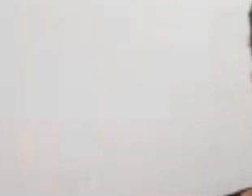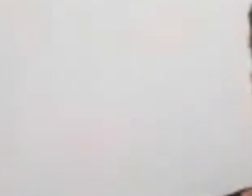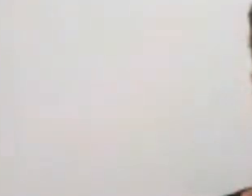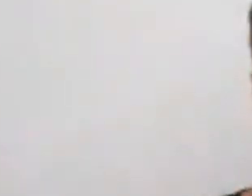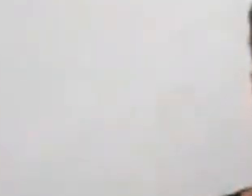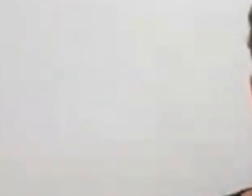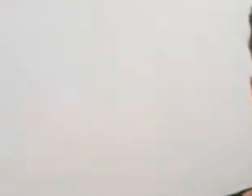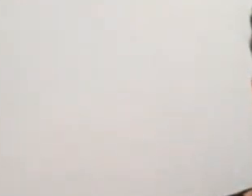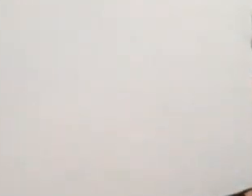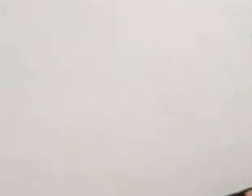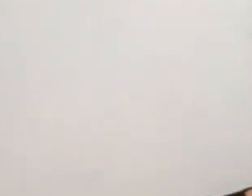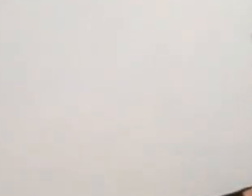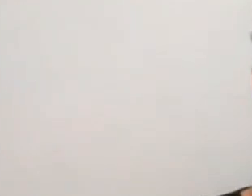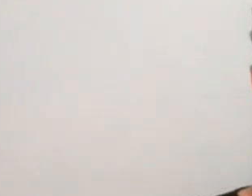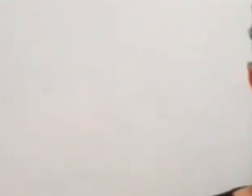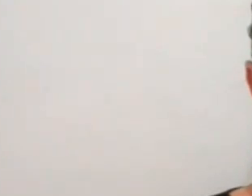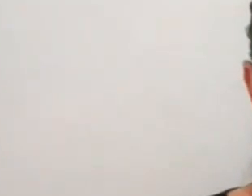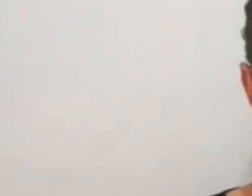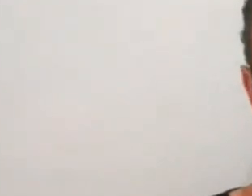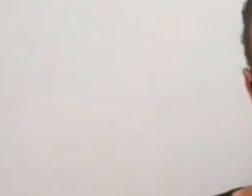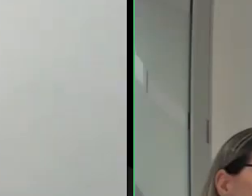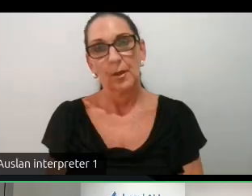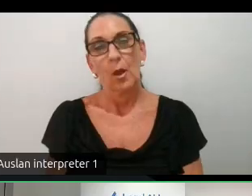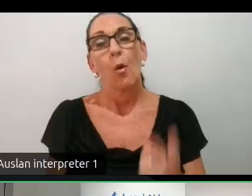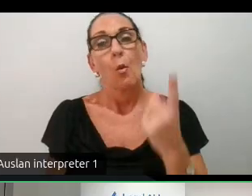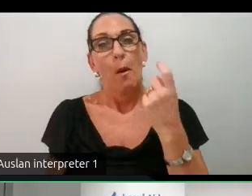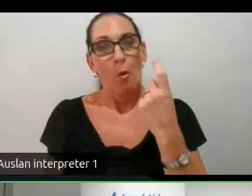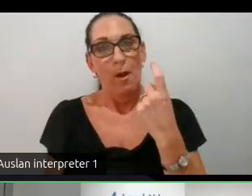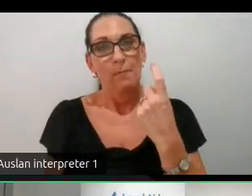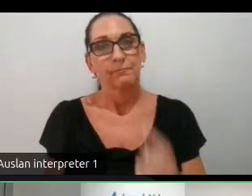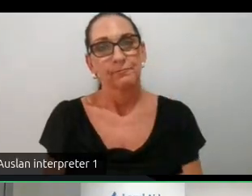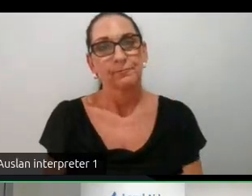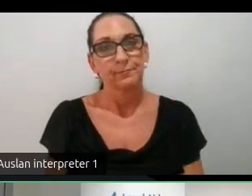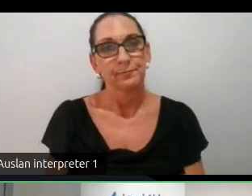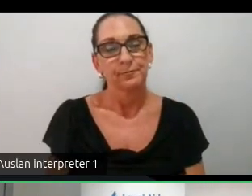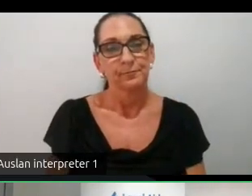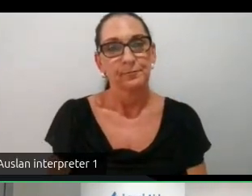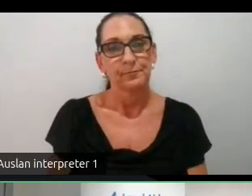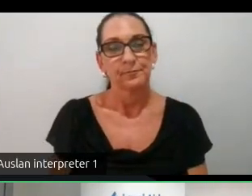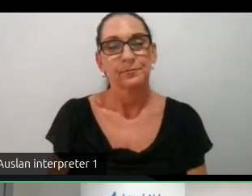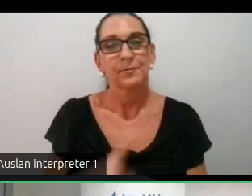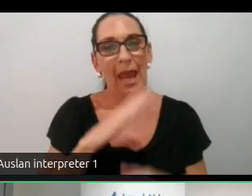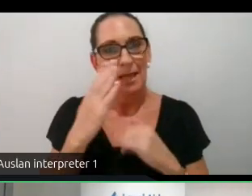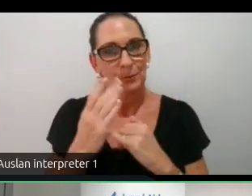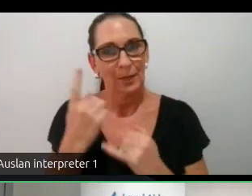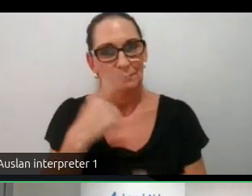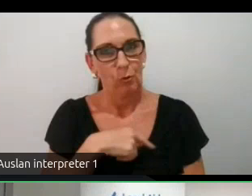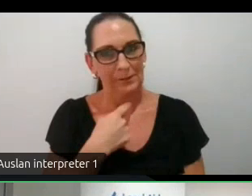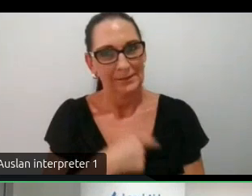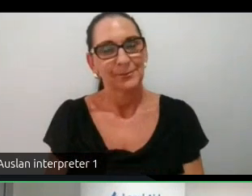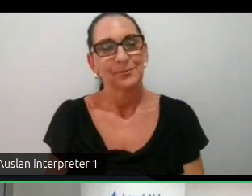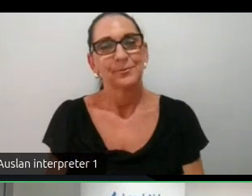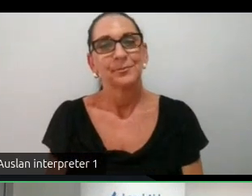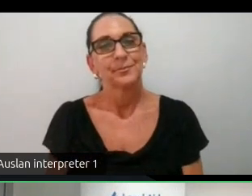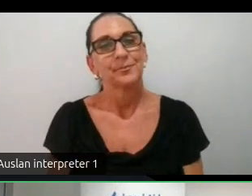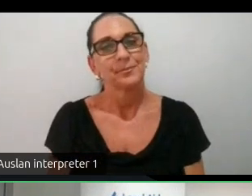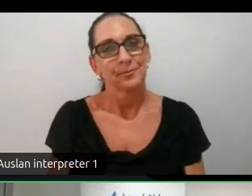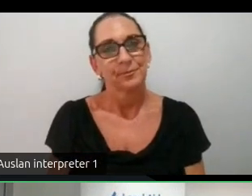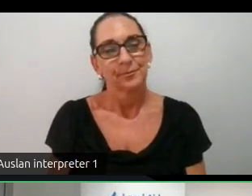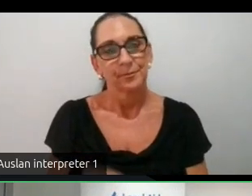know. Great mix of people there. Okay we've got one more poll. Last one we promise and